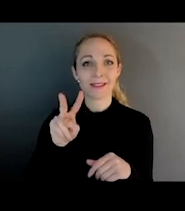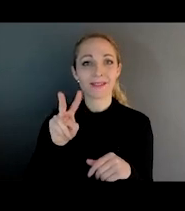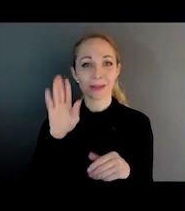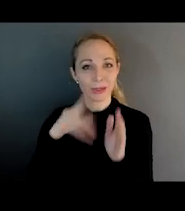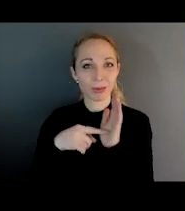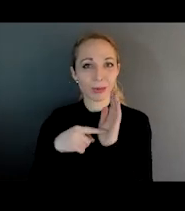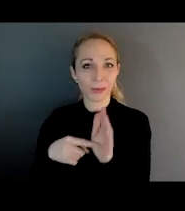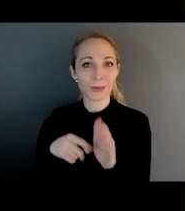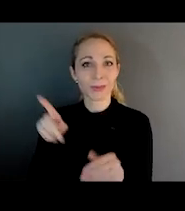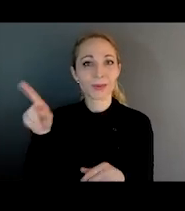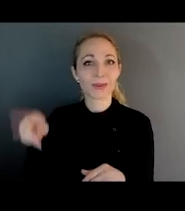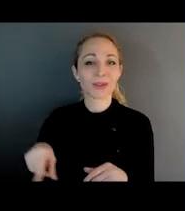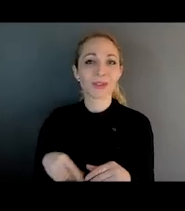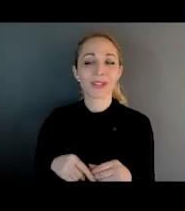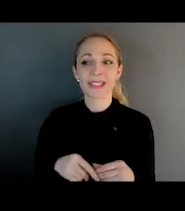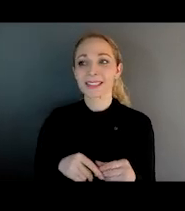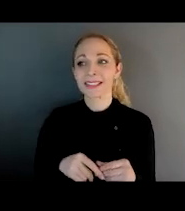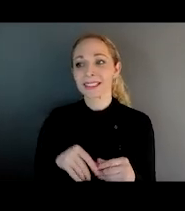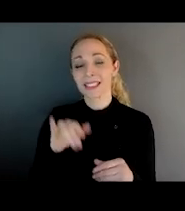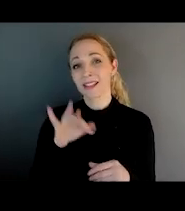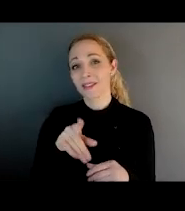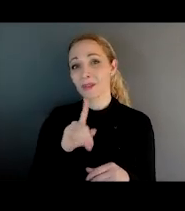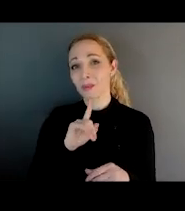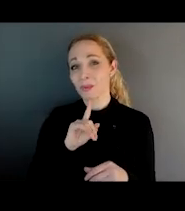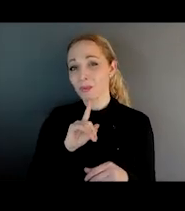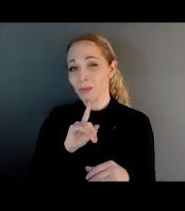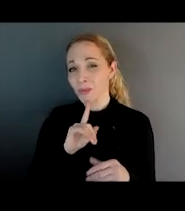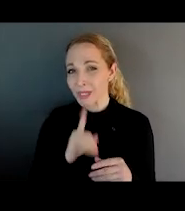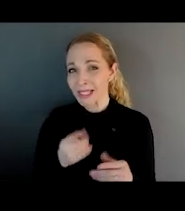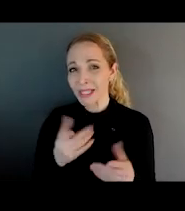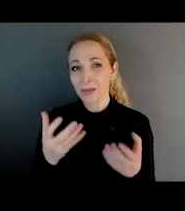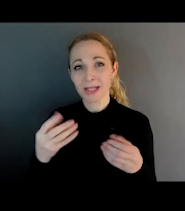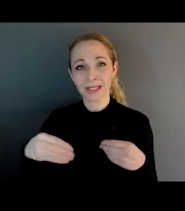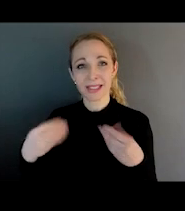IF YOU REALLY WANT TO GIVE THAT USER A LOG-INEXPERIENCE